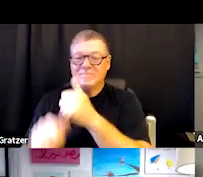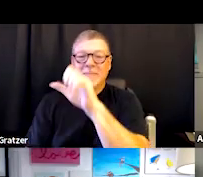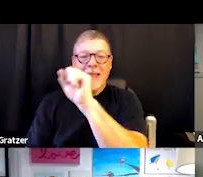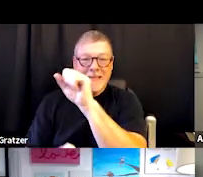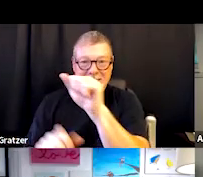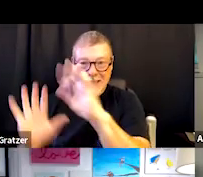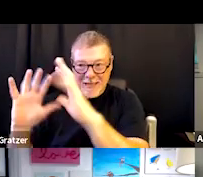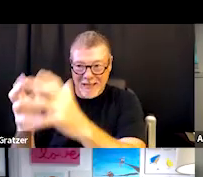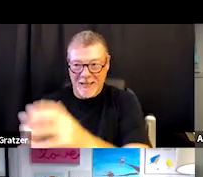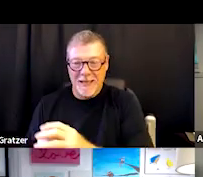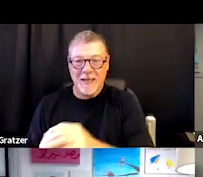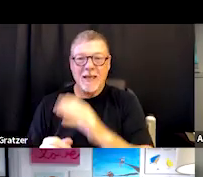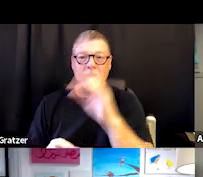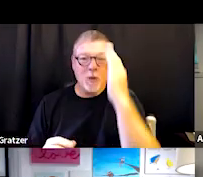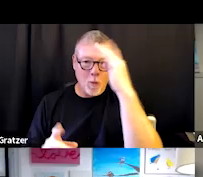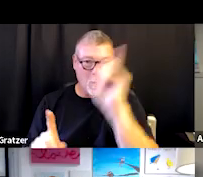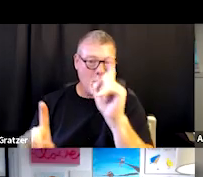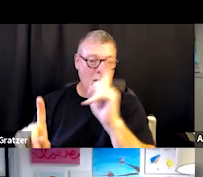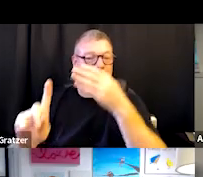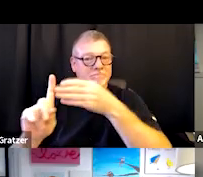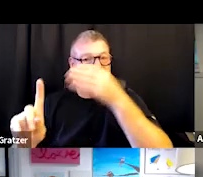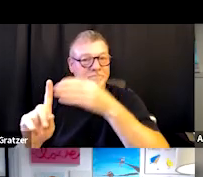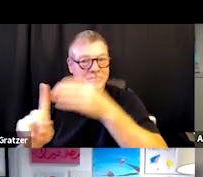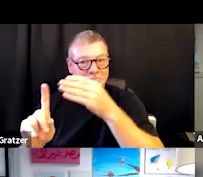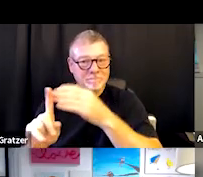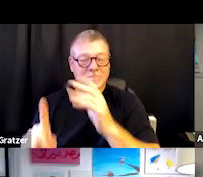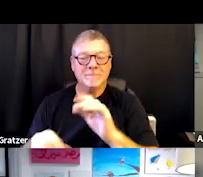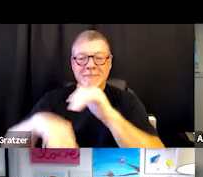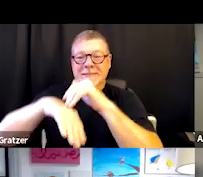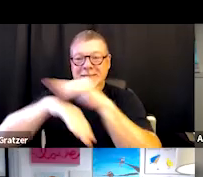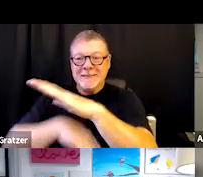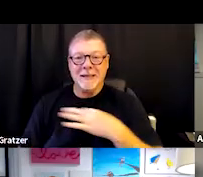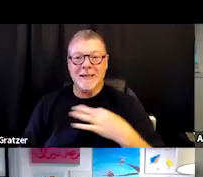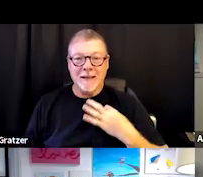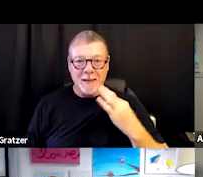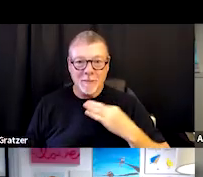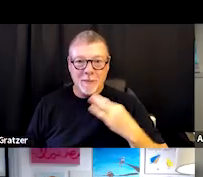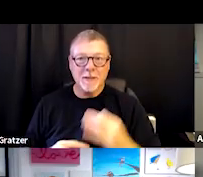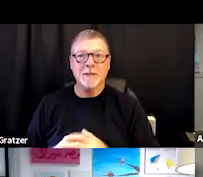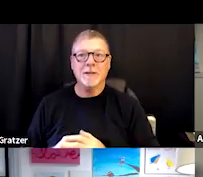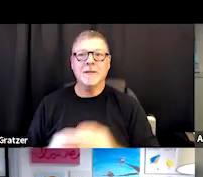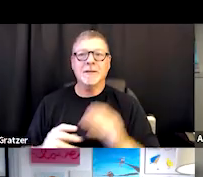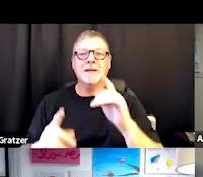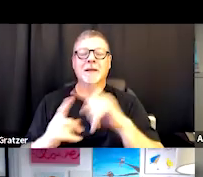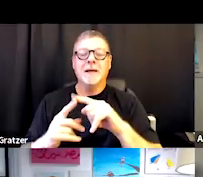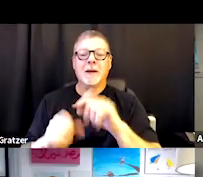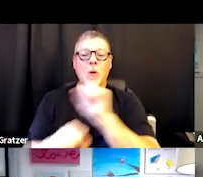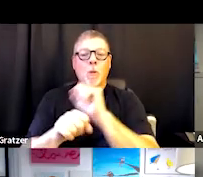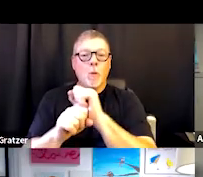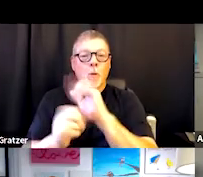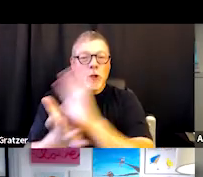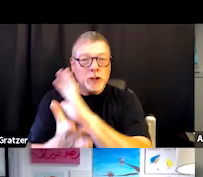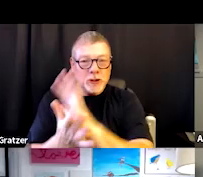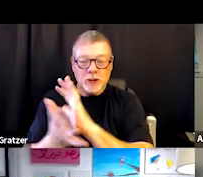I know where to go on SSA's website to submit the online application. I've got my SOAR worksheets downloaded here.